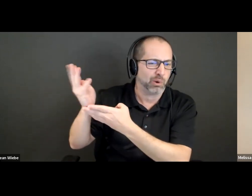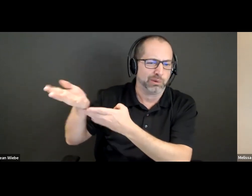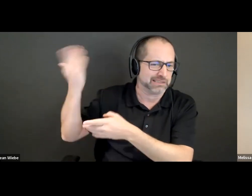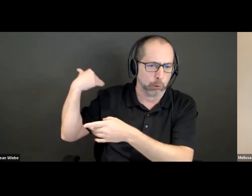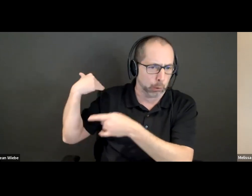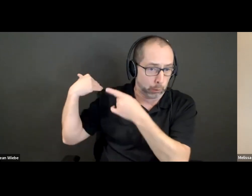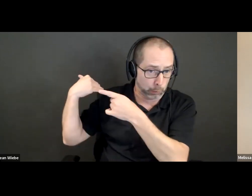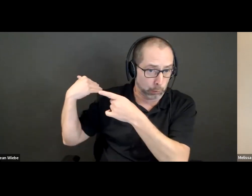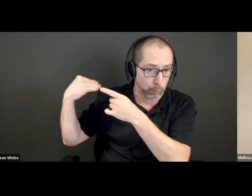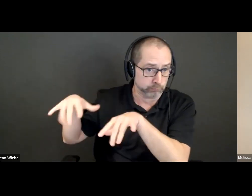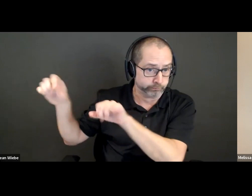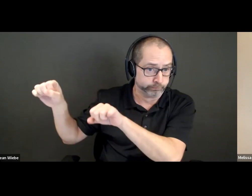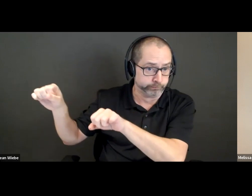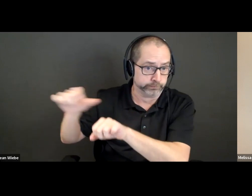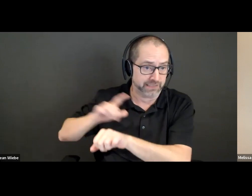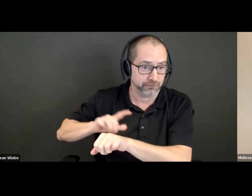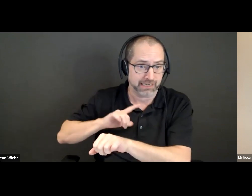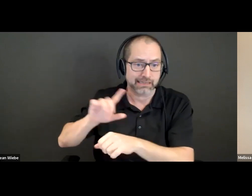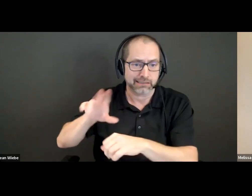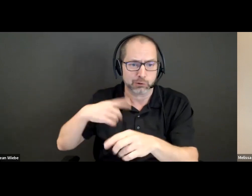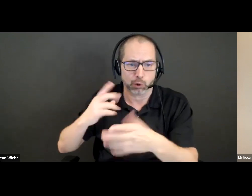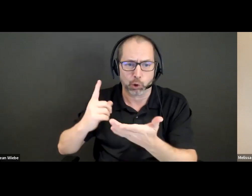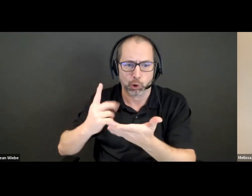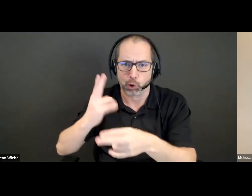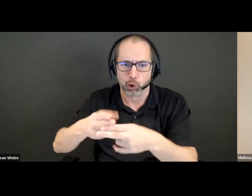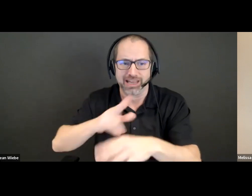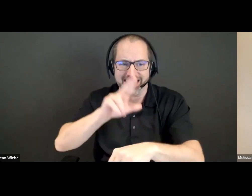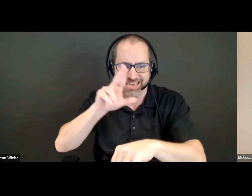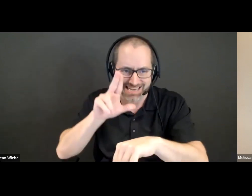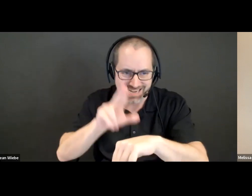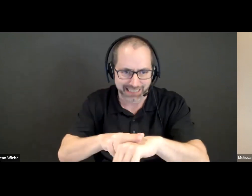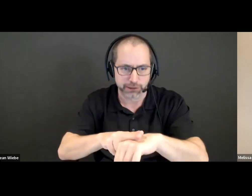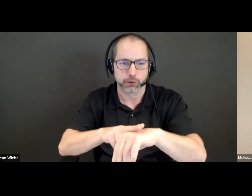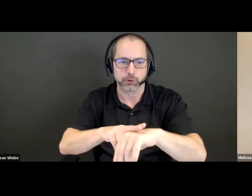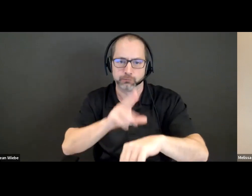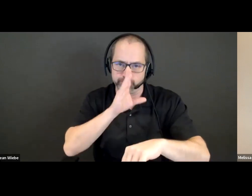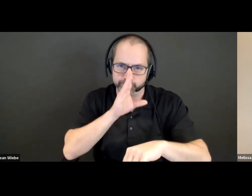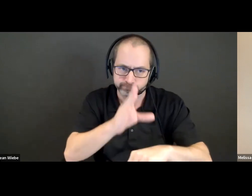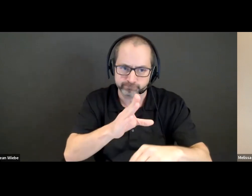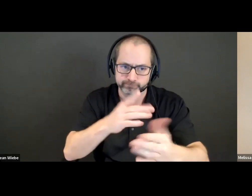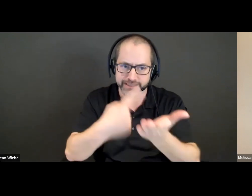that we called the National Deliberative Dialogue on long COVID as an Episodic Disability and